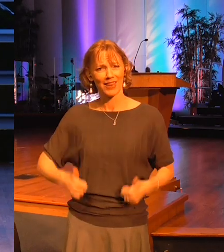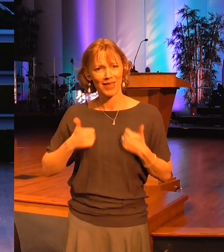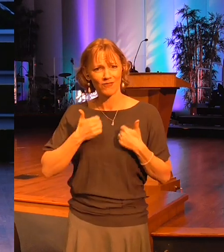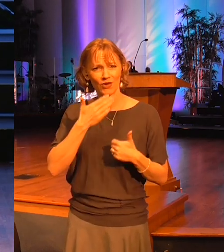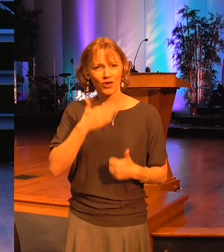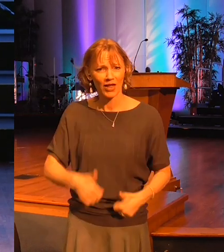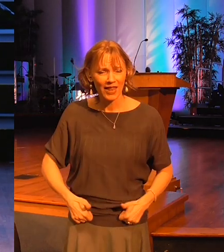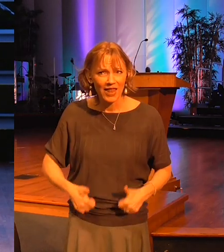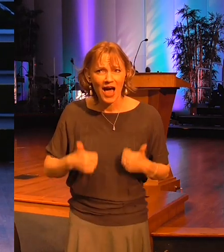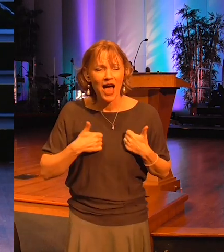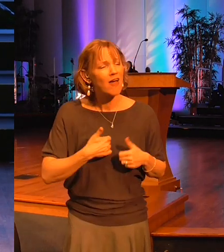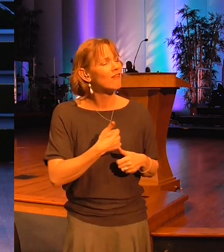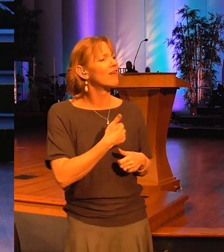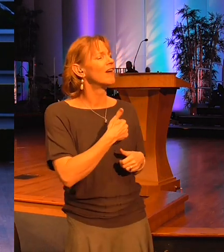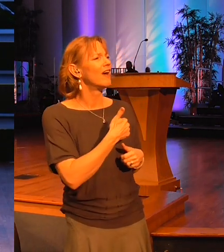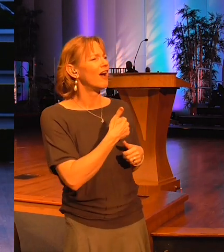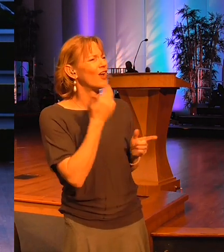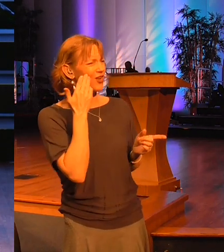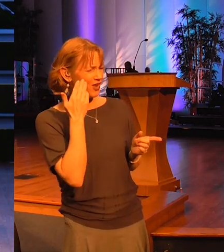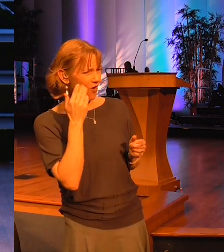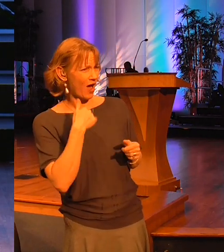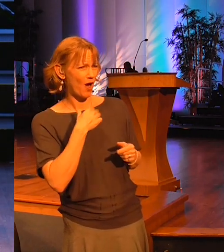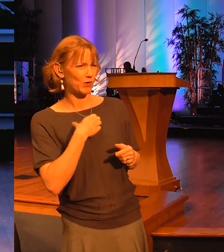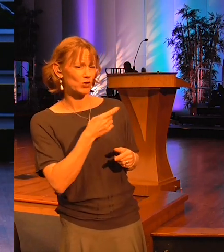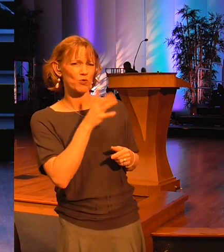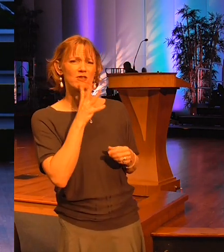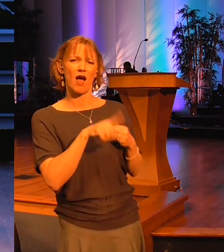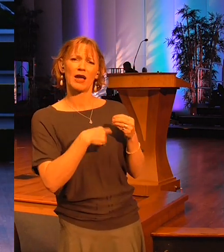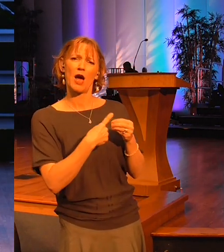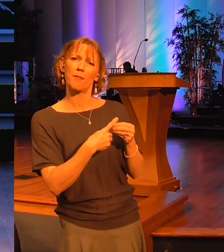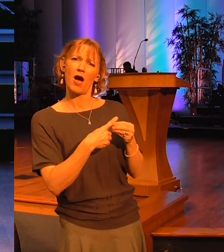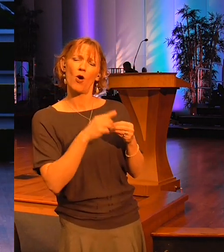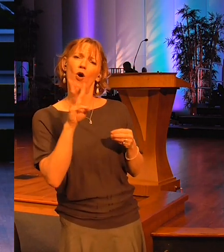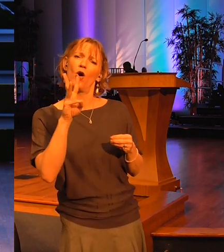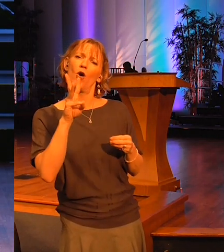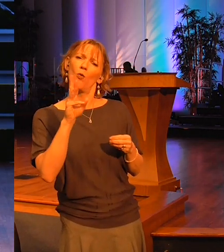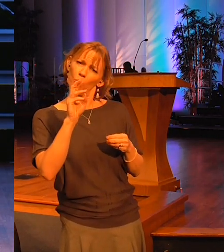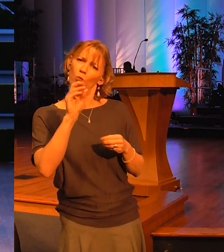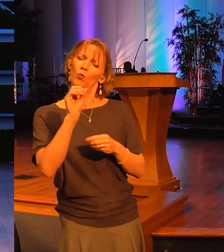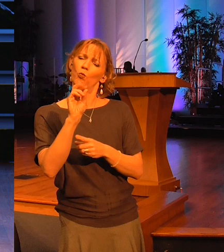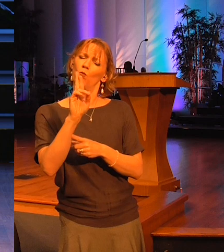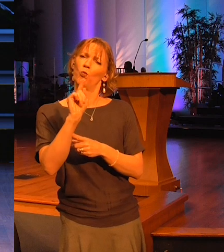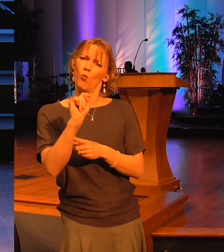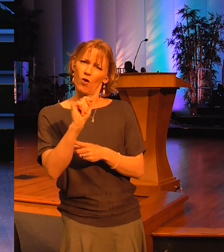she responds "You know I wish you would give a talk about wartthogs."